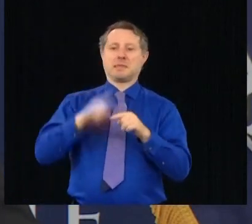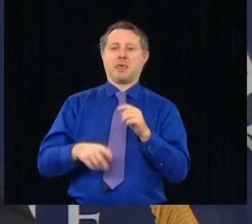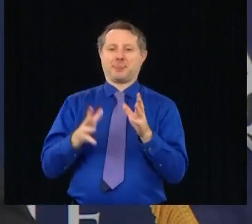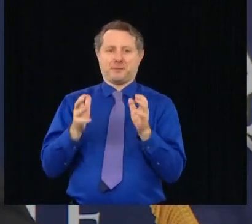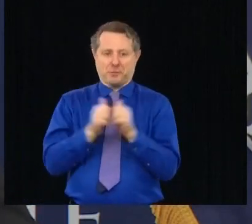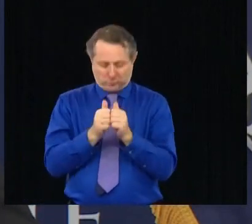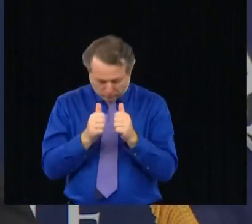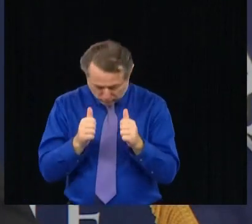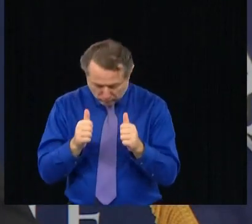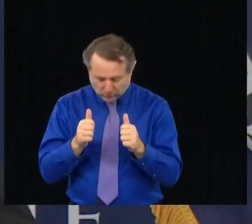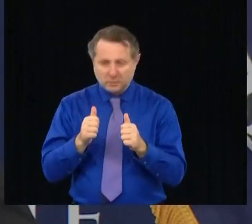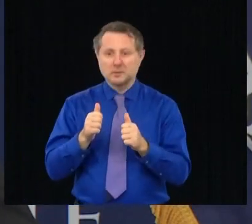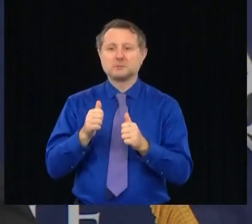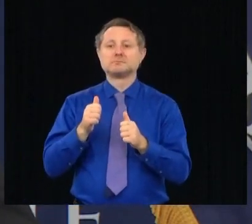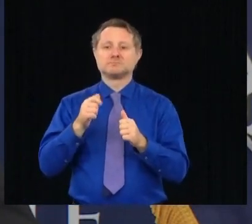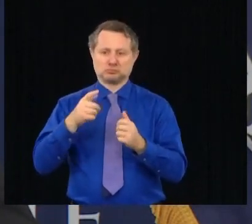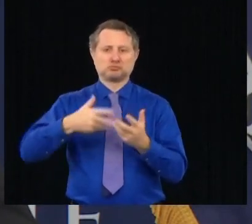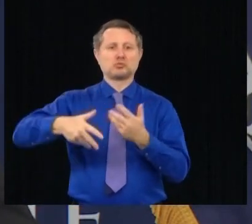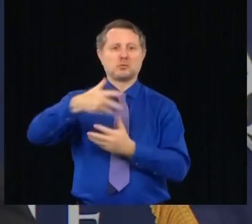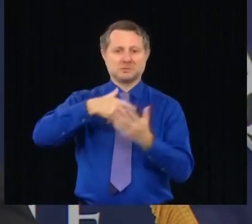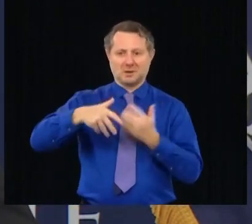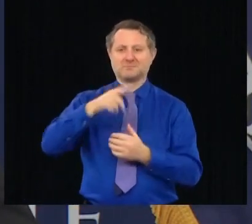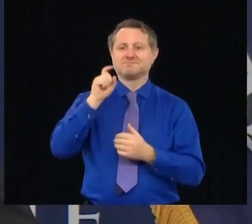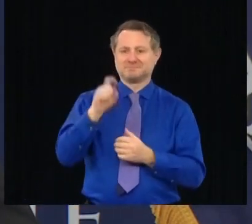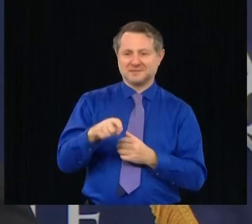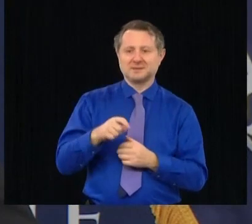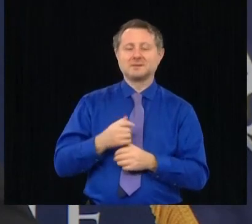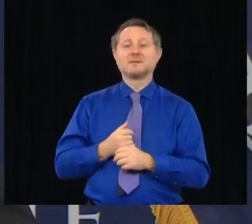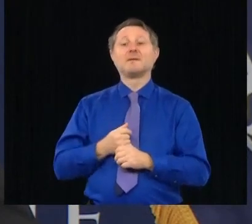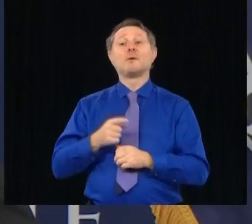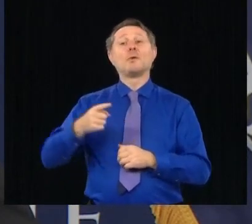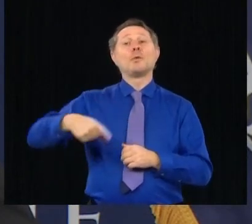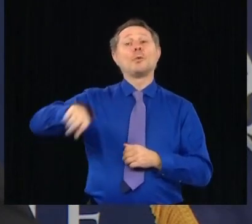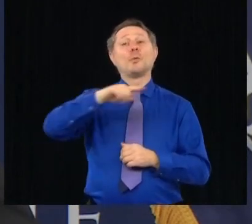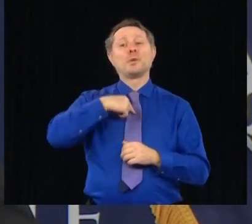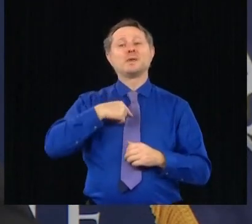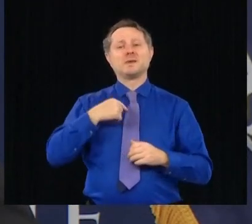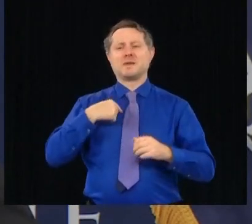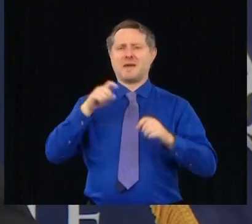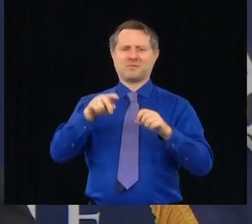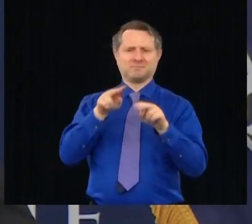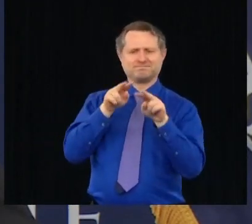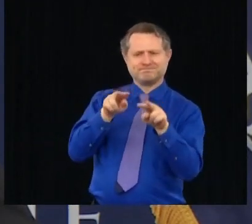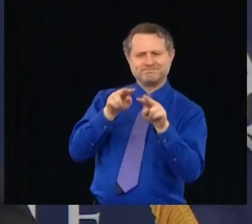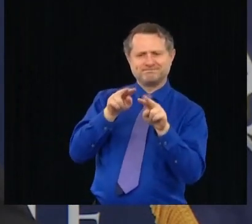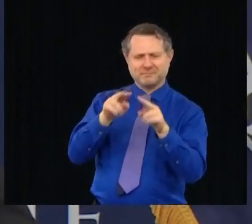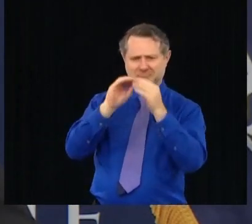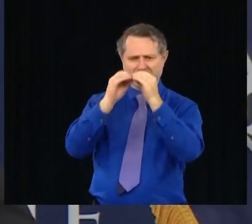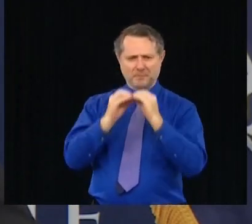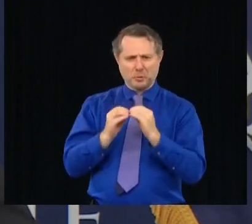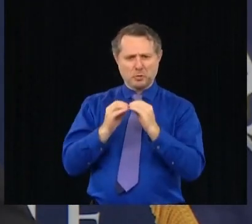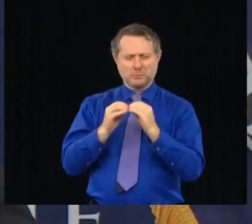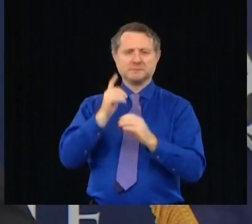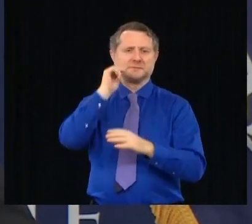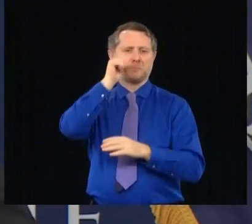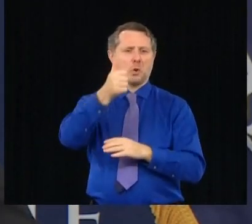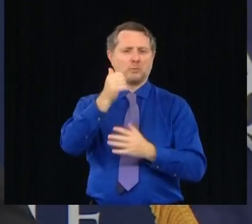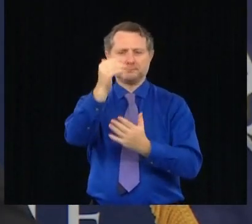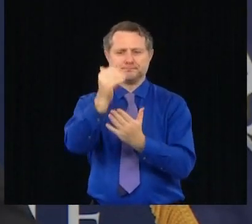THIS IS HOW IT WOULD HAVE TO LOOK IN THE WORKPLACE, NO GATHERINGS, SOCIAL DISTANCING,